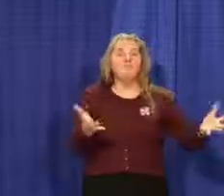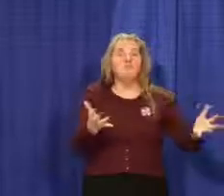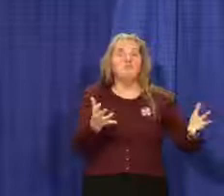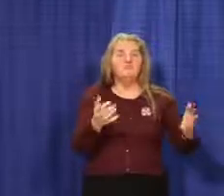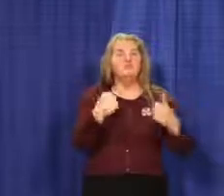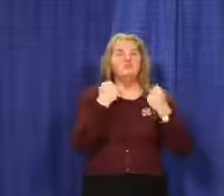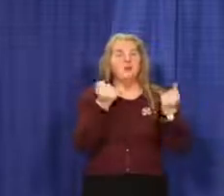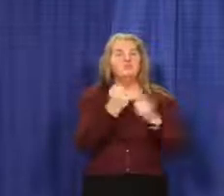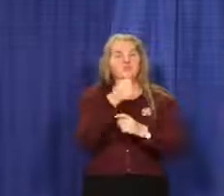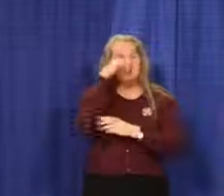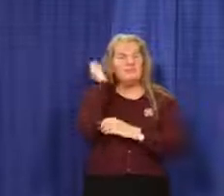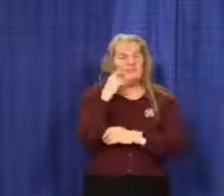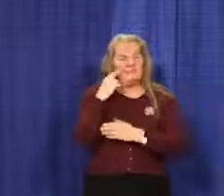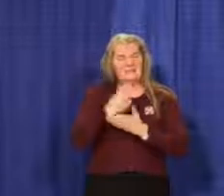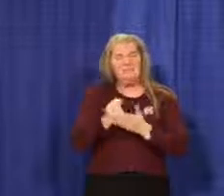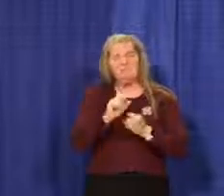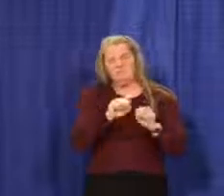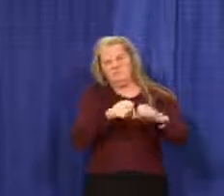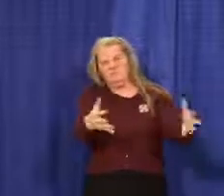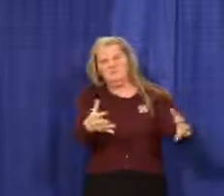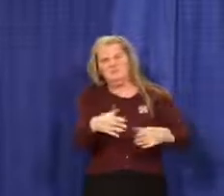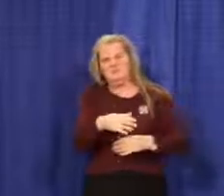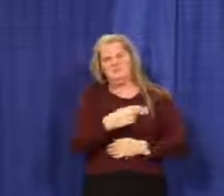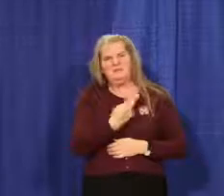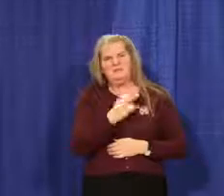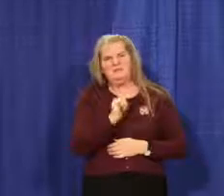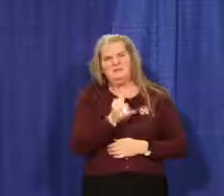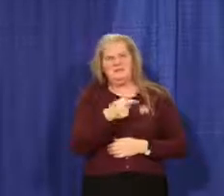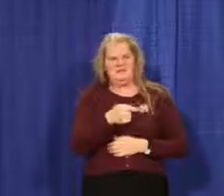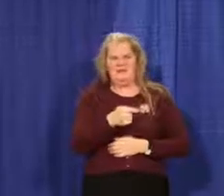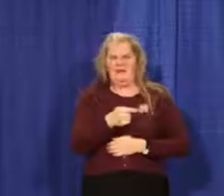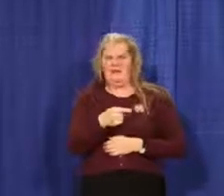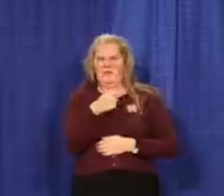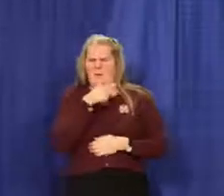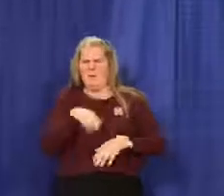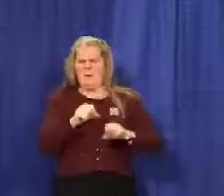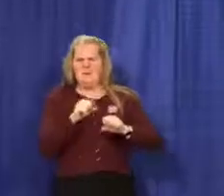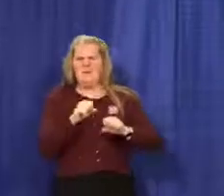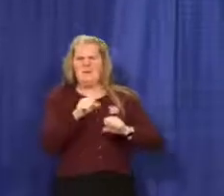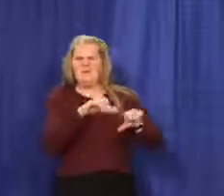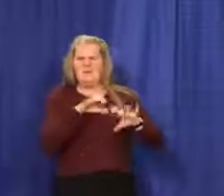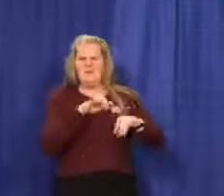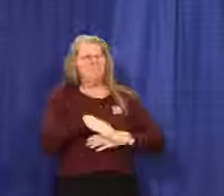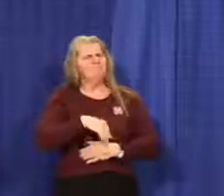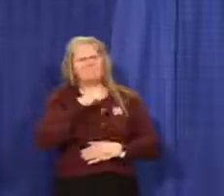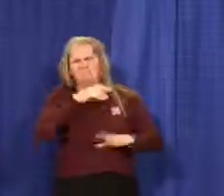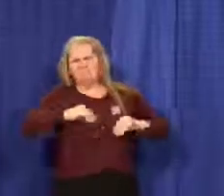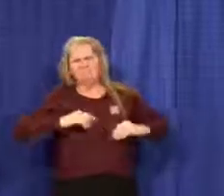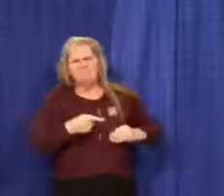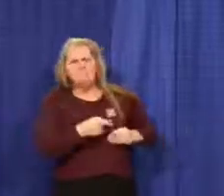route to Alaska this week. This kind of behaviour is unacceptable.